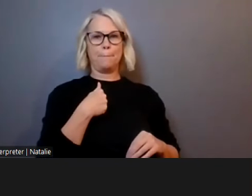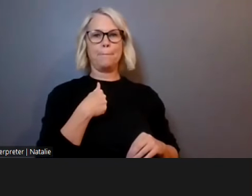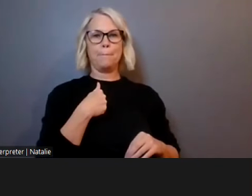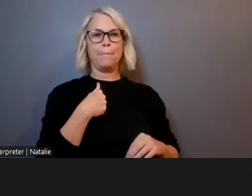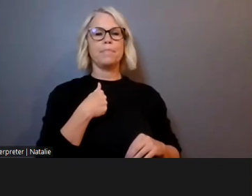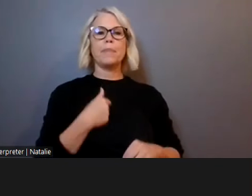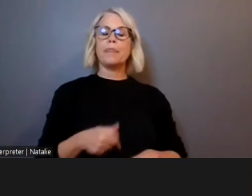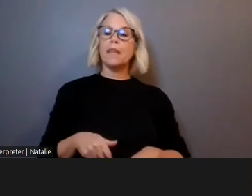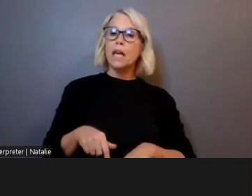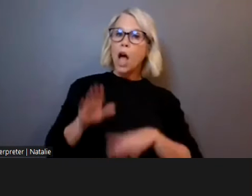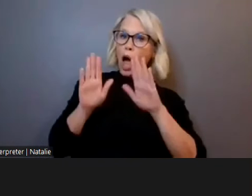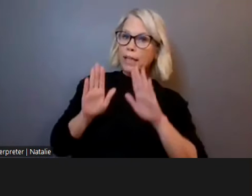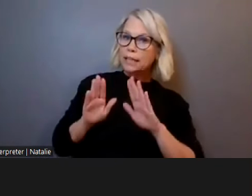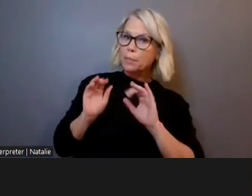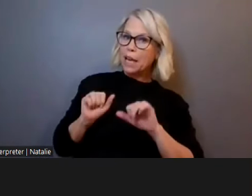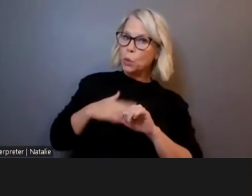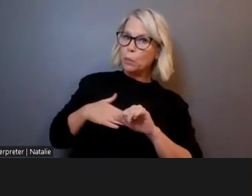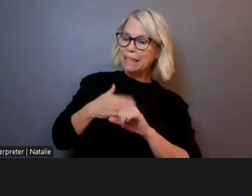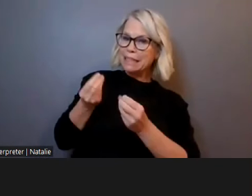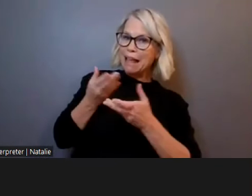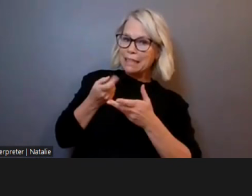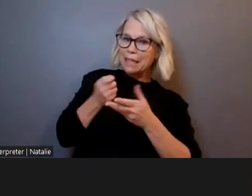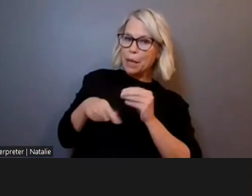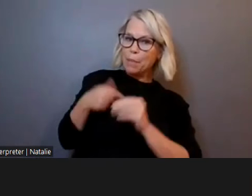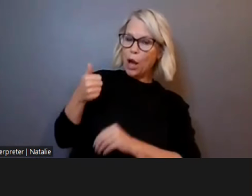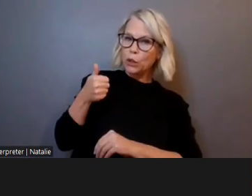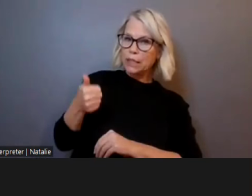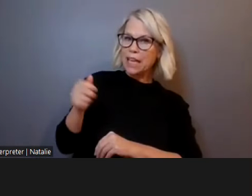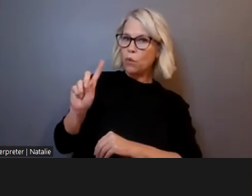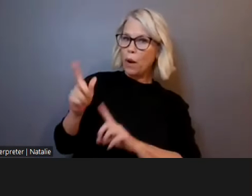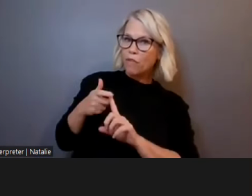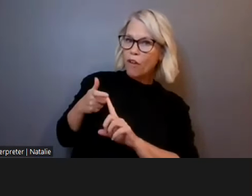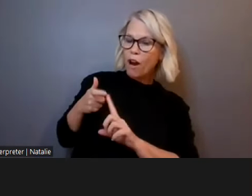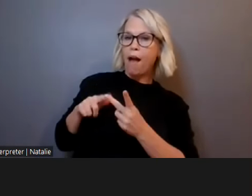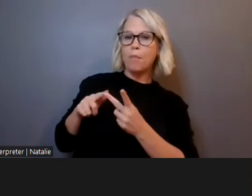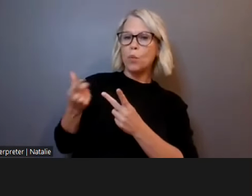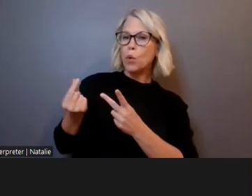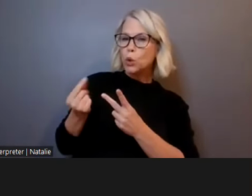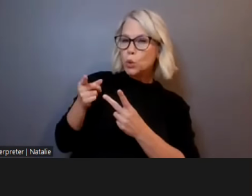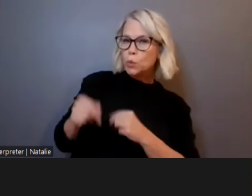Awesome, can you please tell us a little bit about yourself and where you are from and where you do?